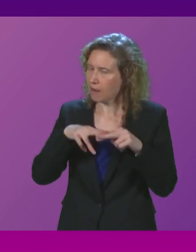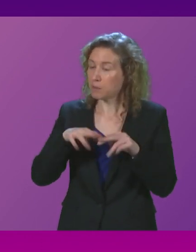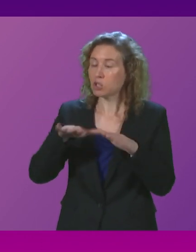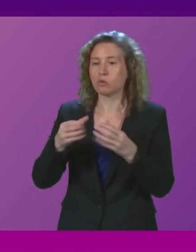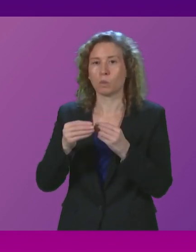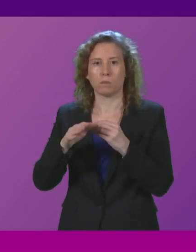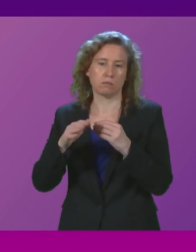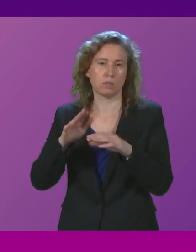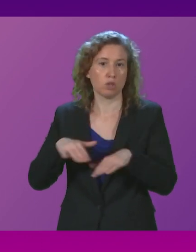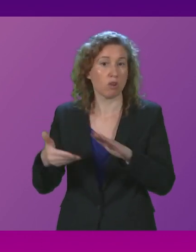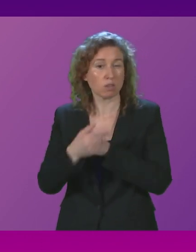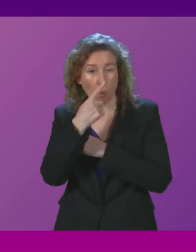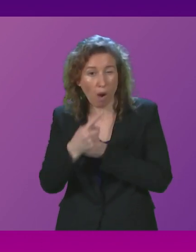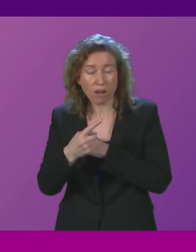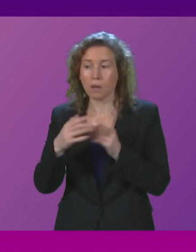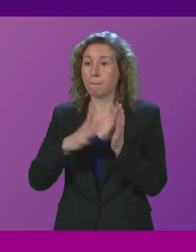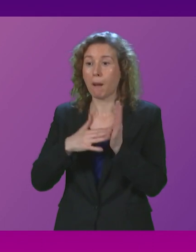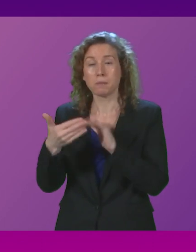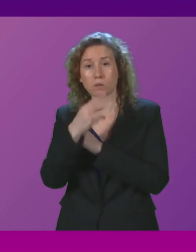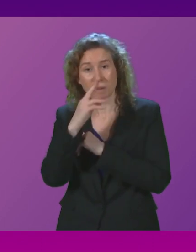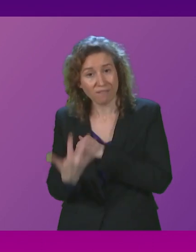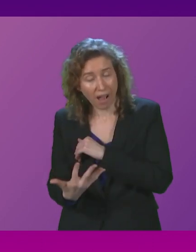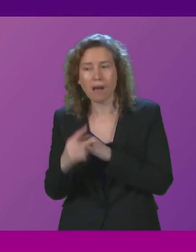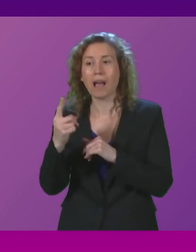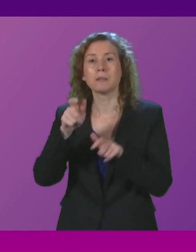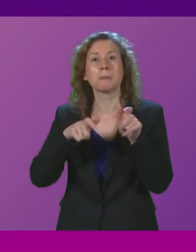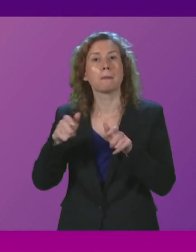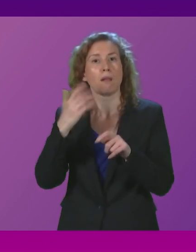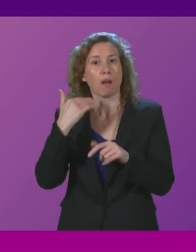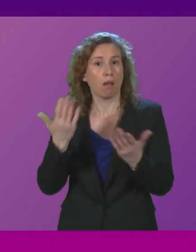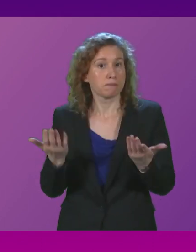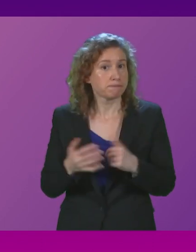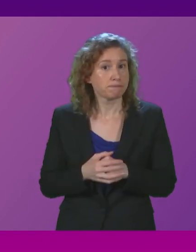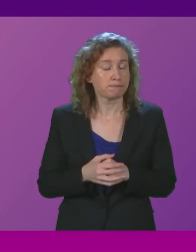one, mums who are under 25 and people of colour?